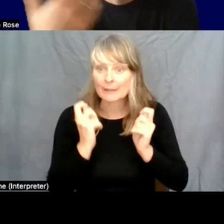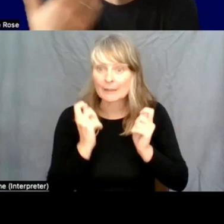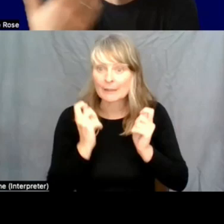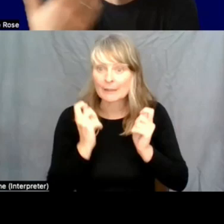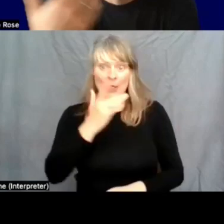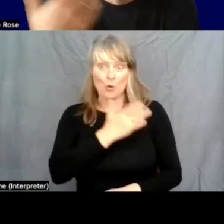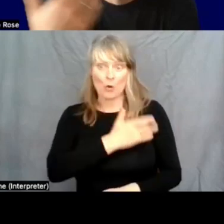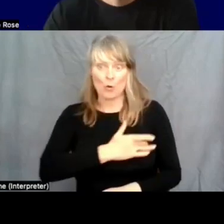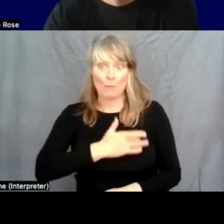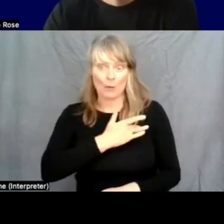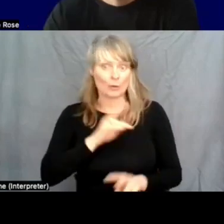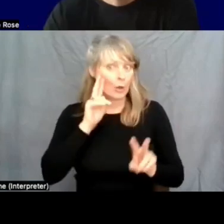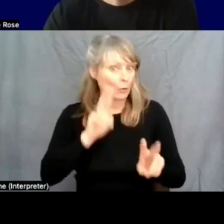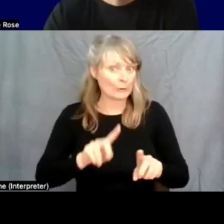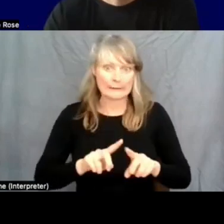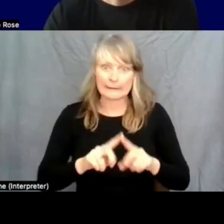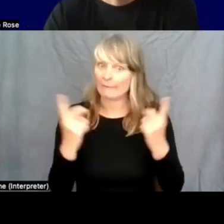So we can see here they're talking.